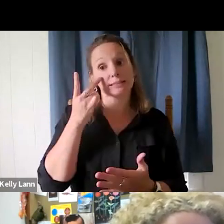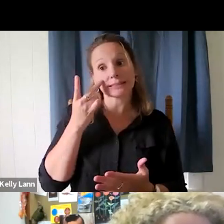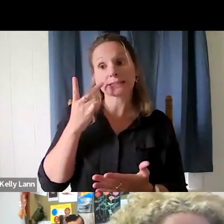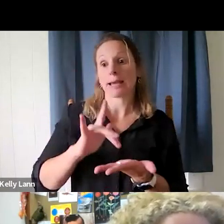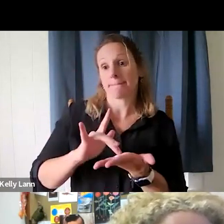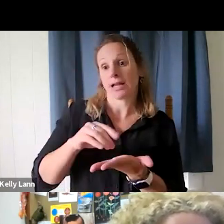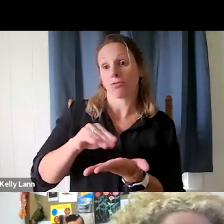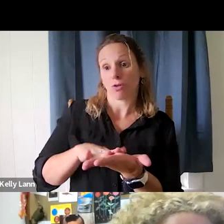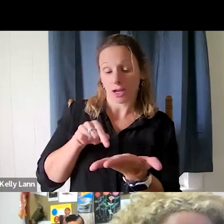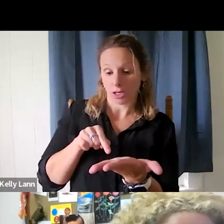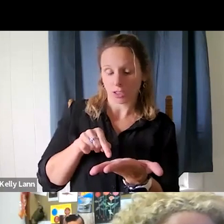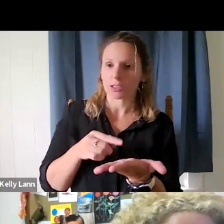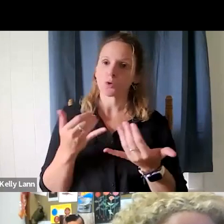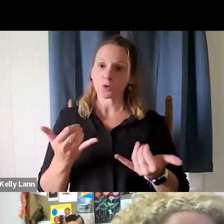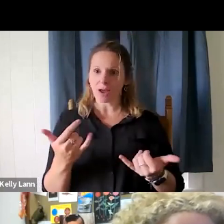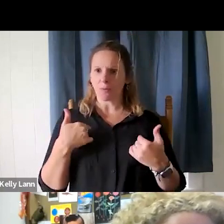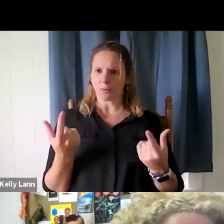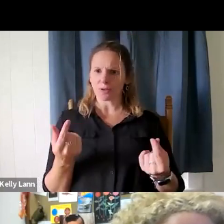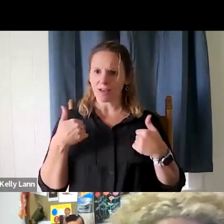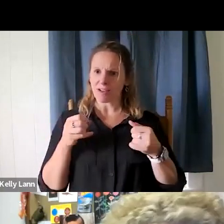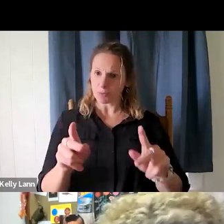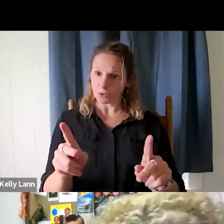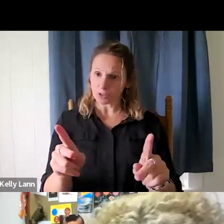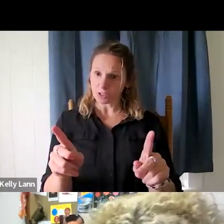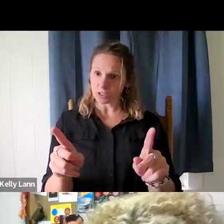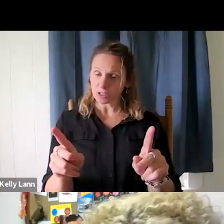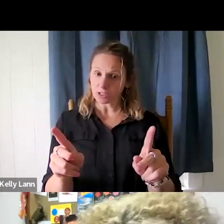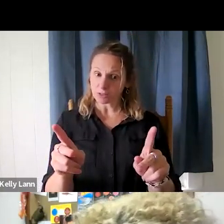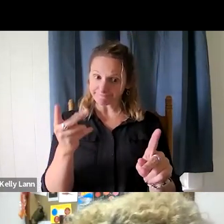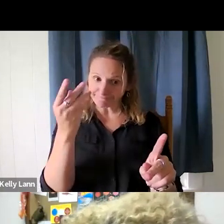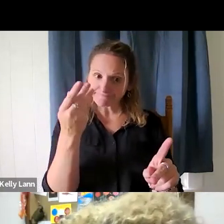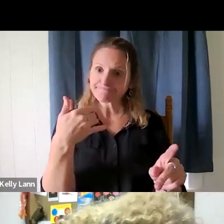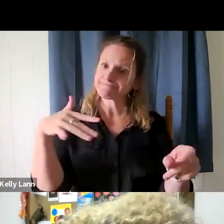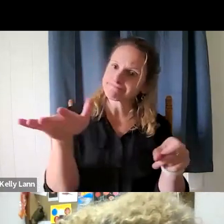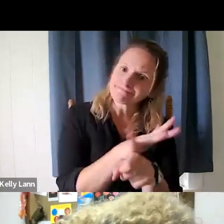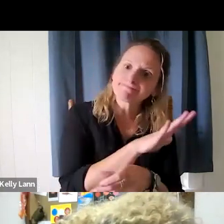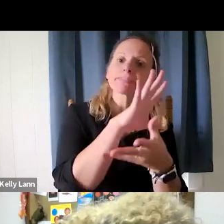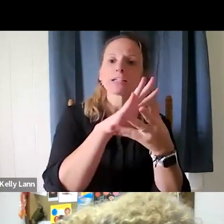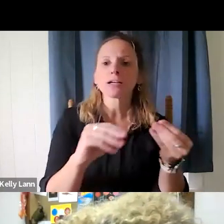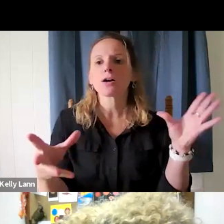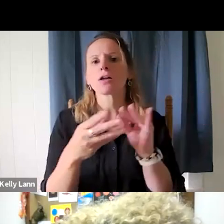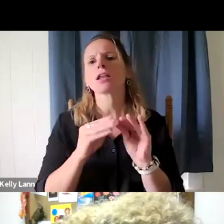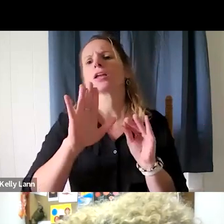So now we have the opportunity to tell them the full story, and tell them your side of things.